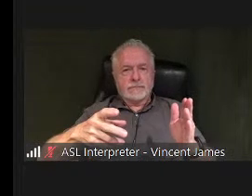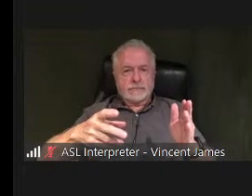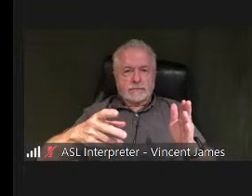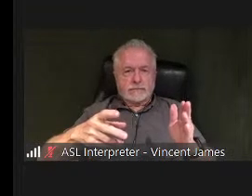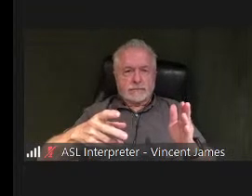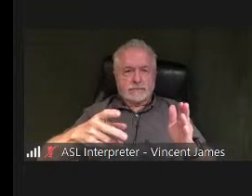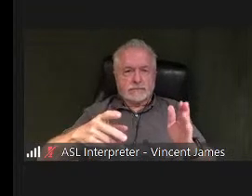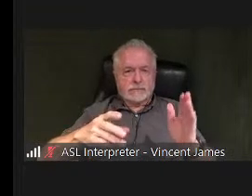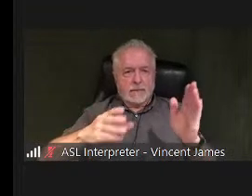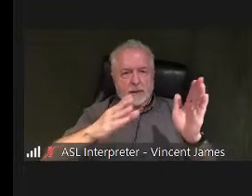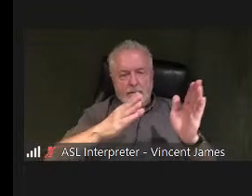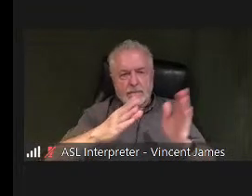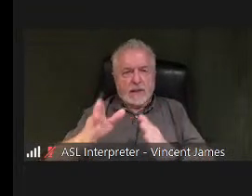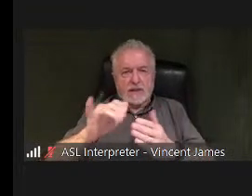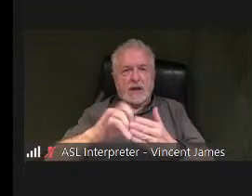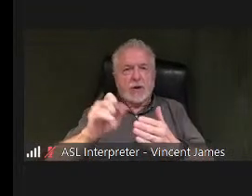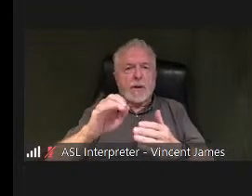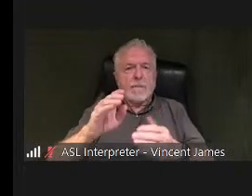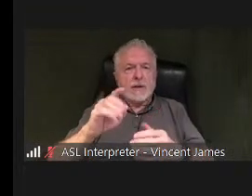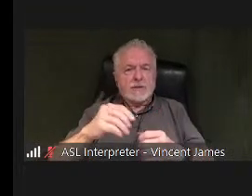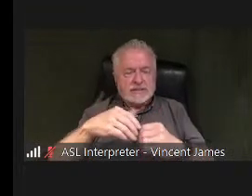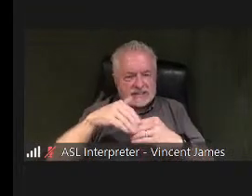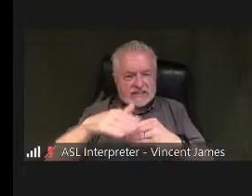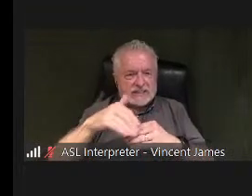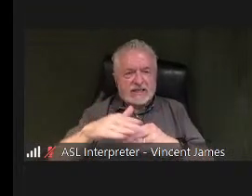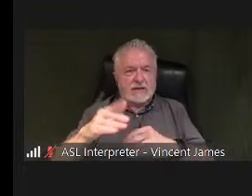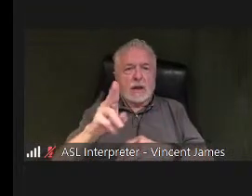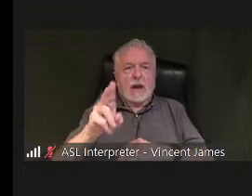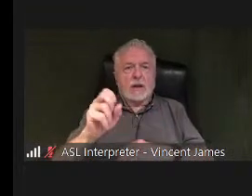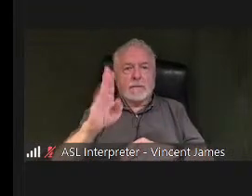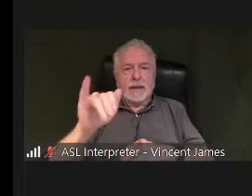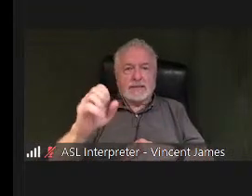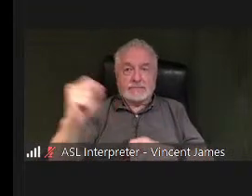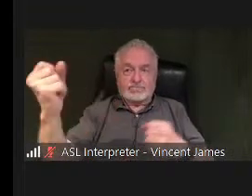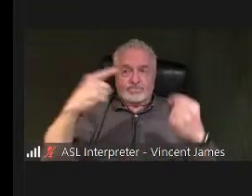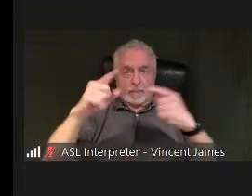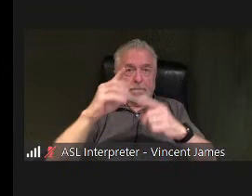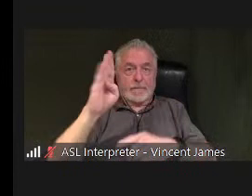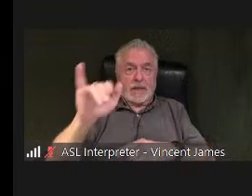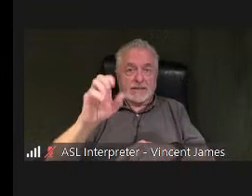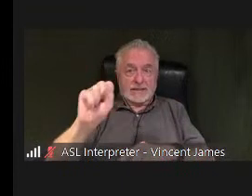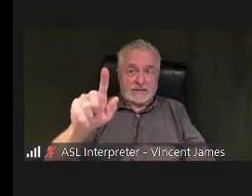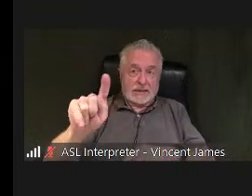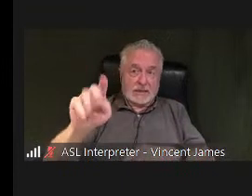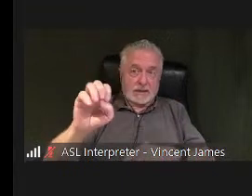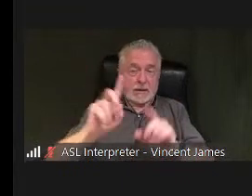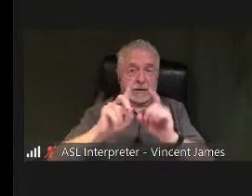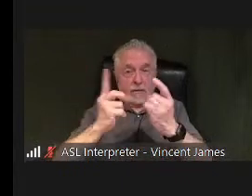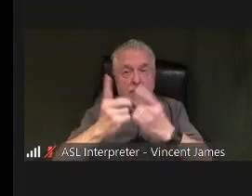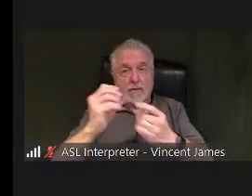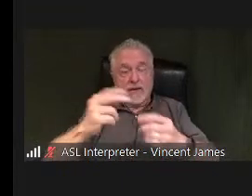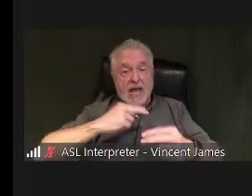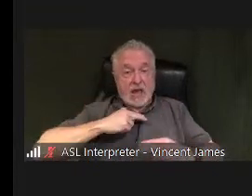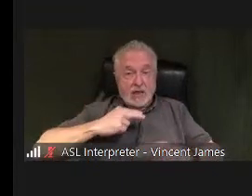Mandates are being sent to us by the state and by the Department of Health and Public